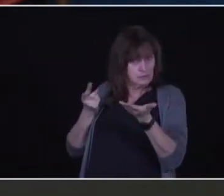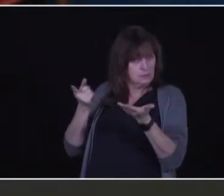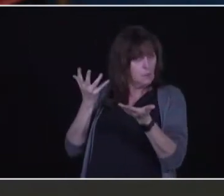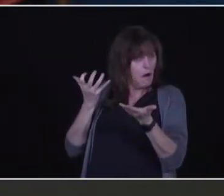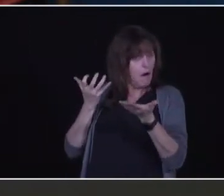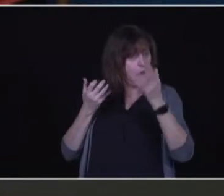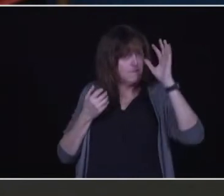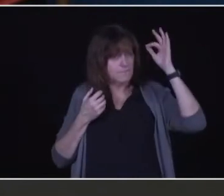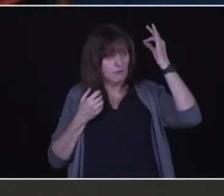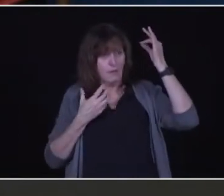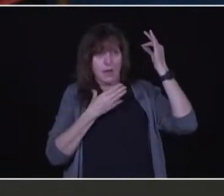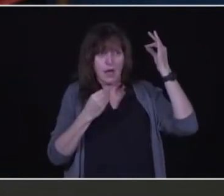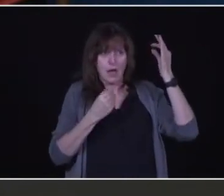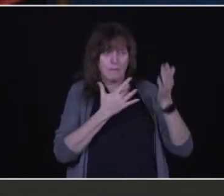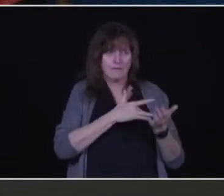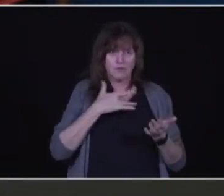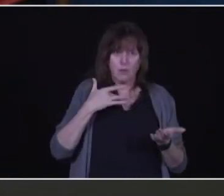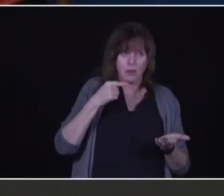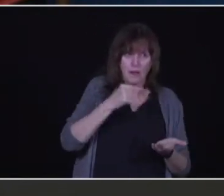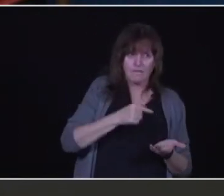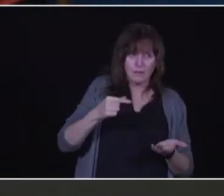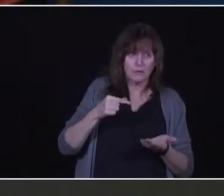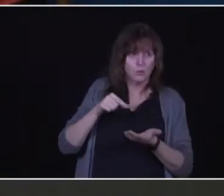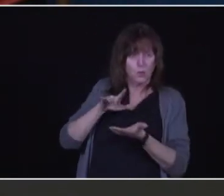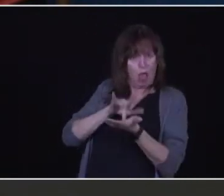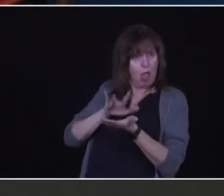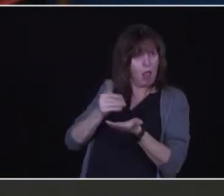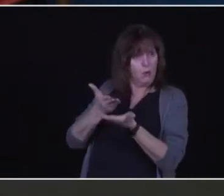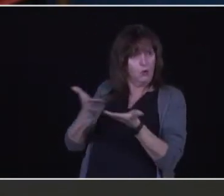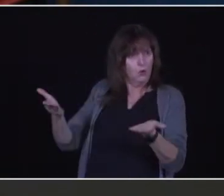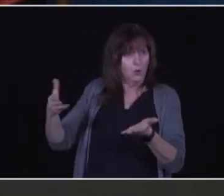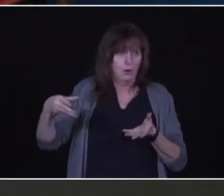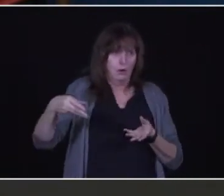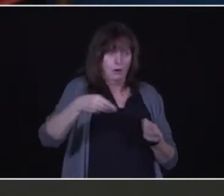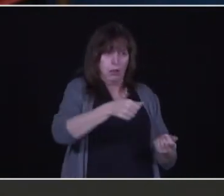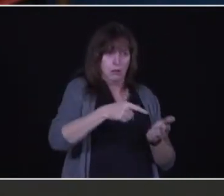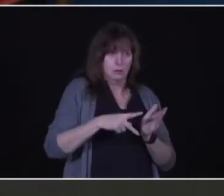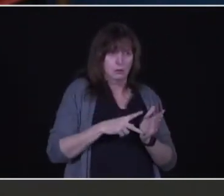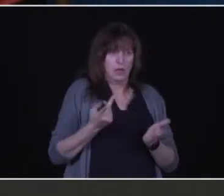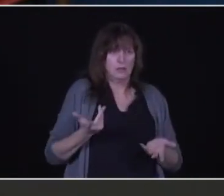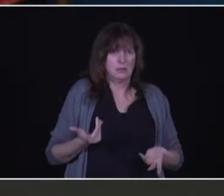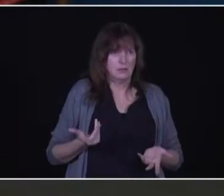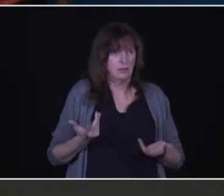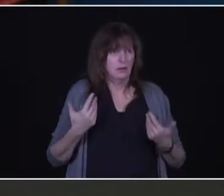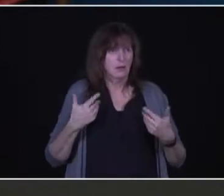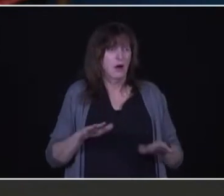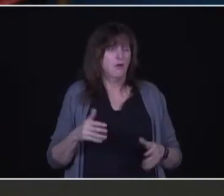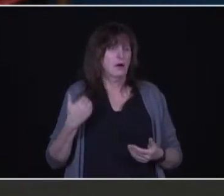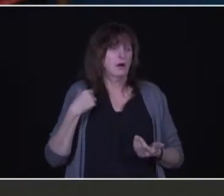I don't know how many times I have to repeat over, I will repeat it for the 100th time, the